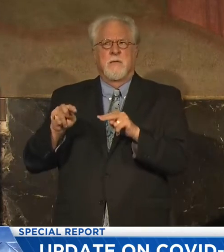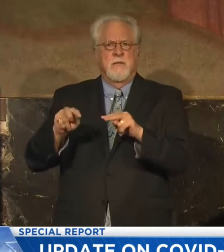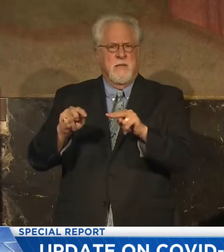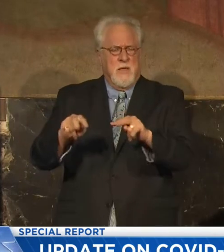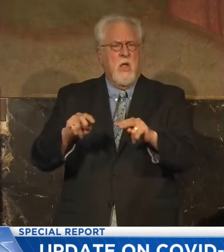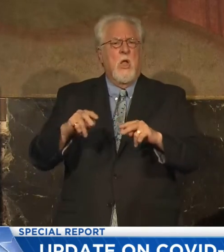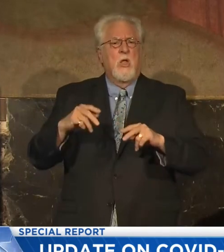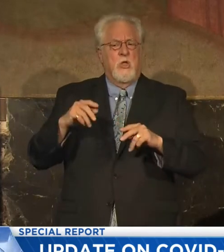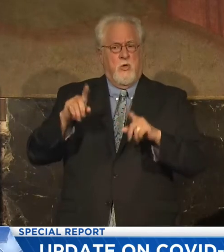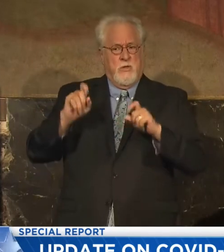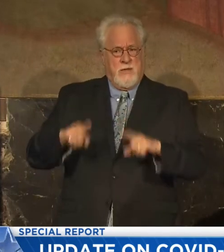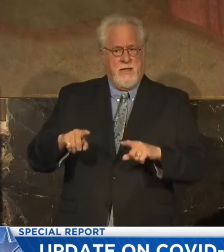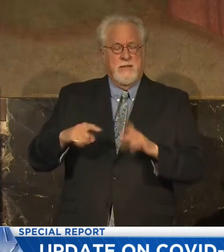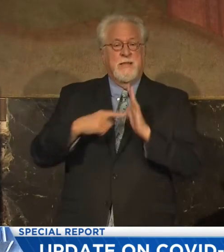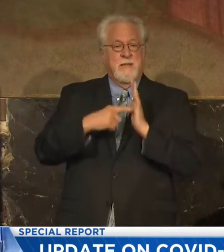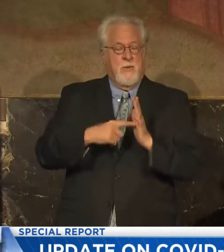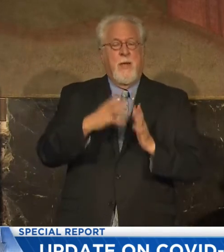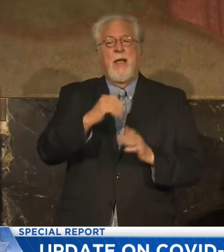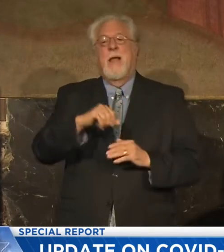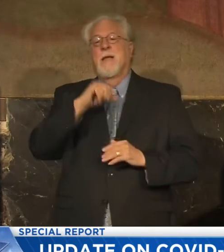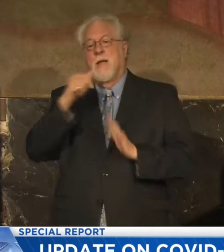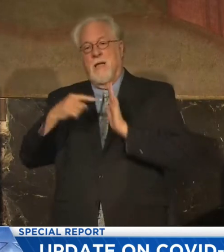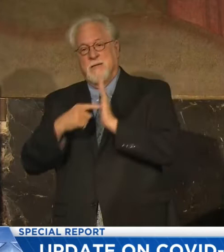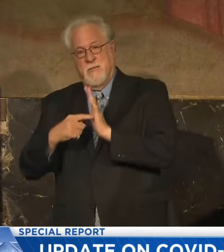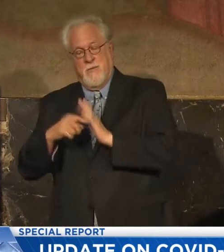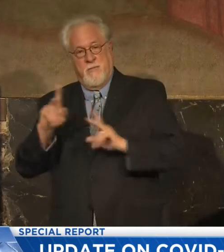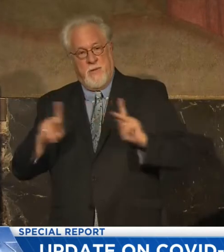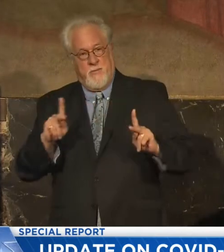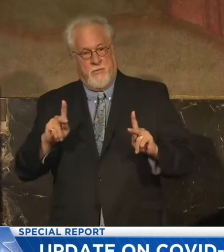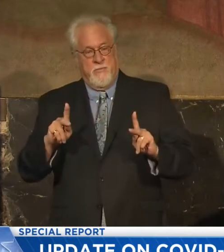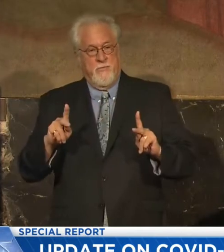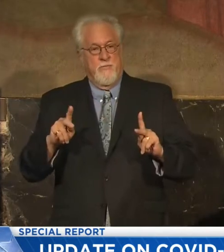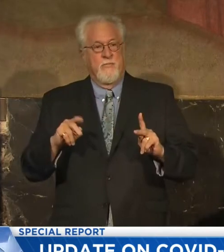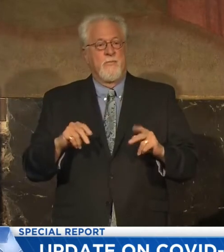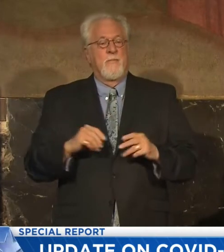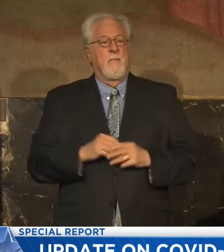AND IN THOSE SETTINGS AND IN THOSE SETTINGS ONLY, THE CDC